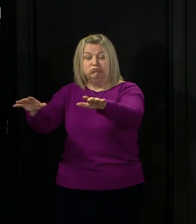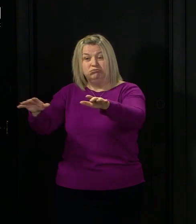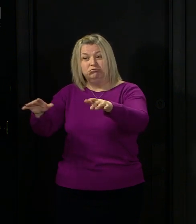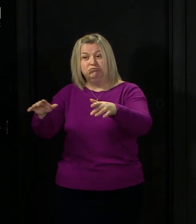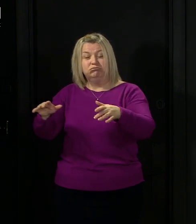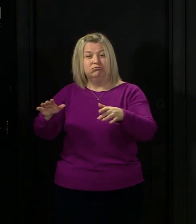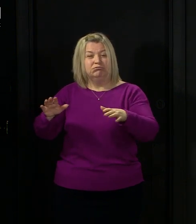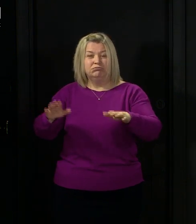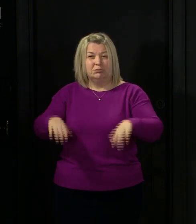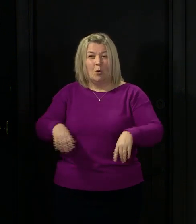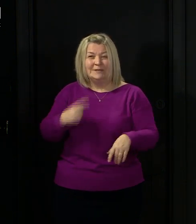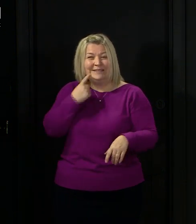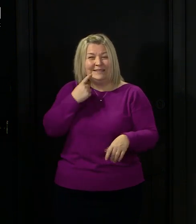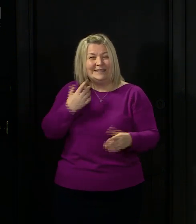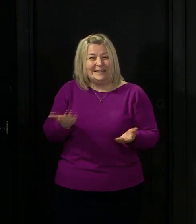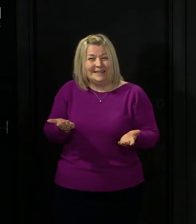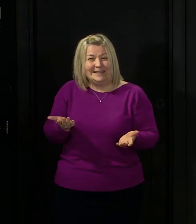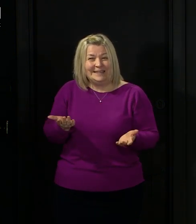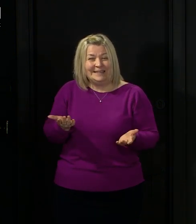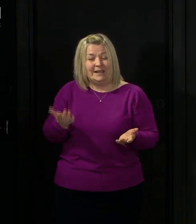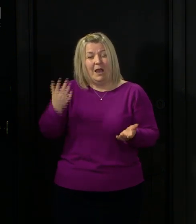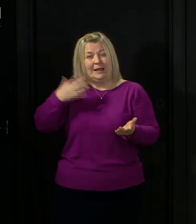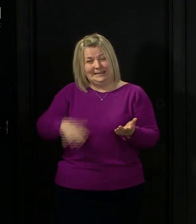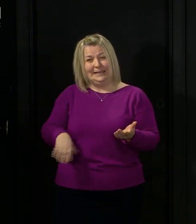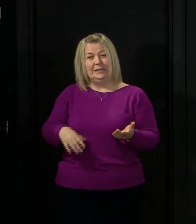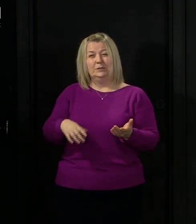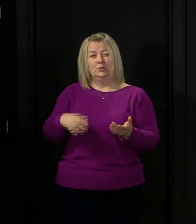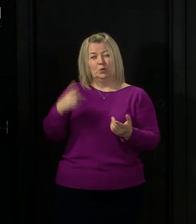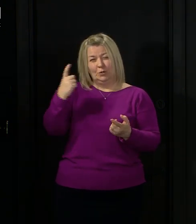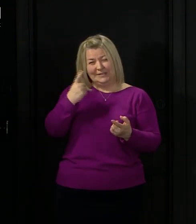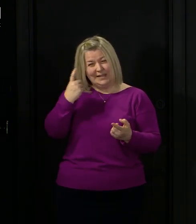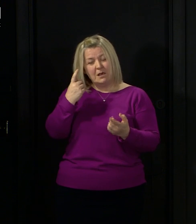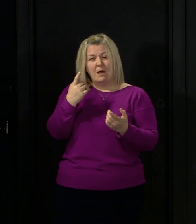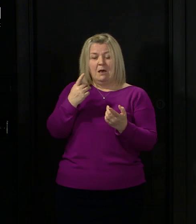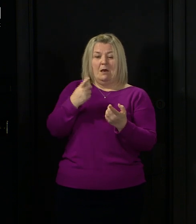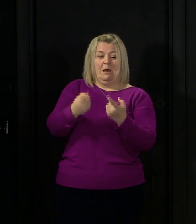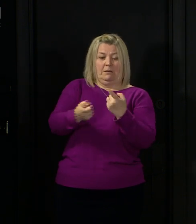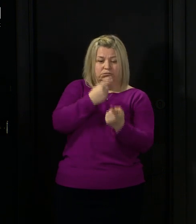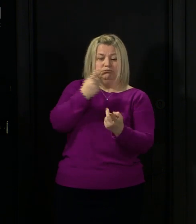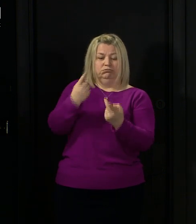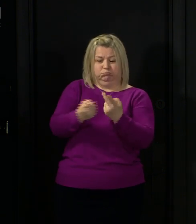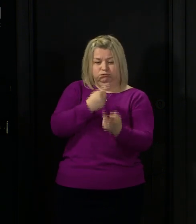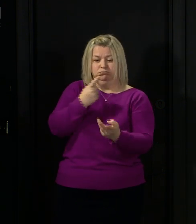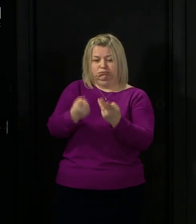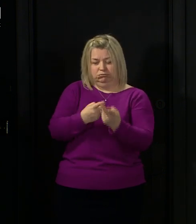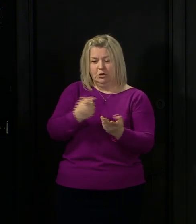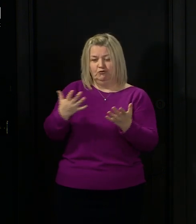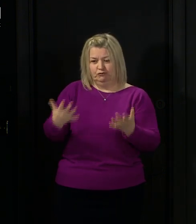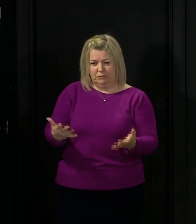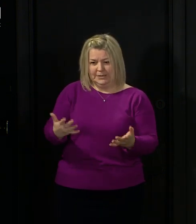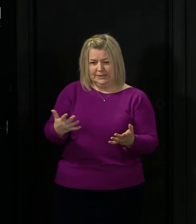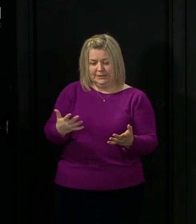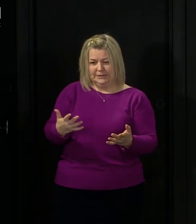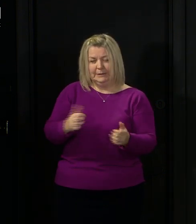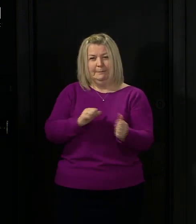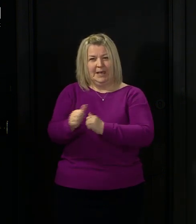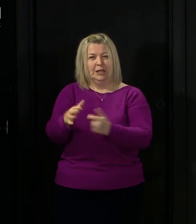it. I had things to balance yesterday reflective of the circumstances we are in. I did that,